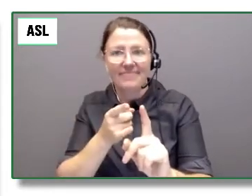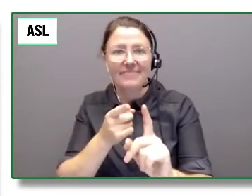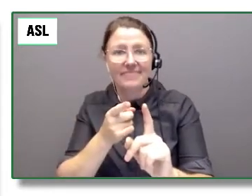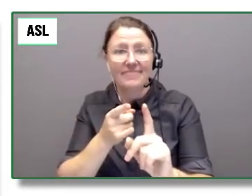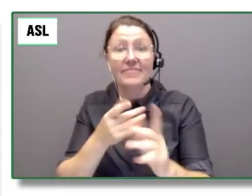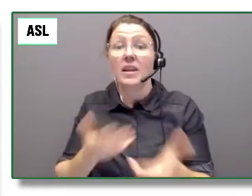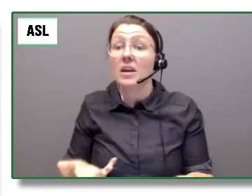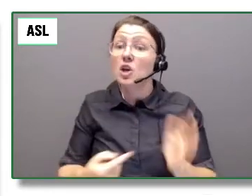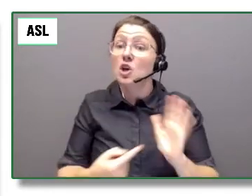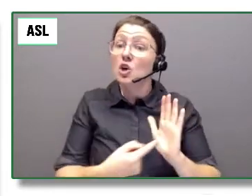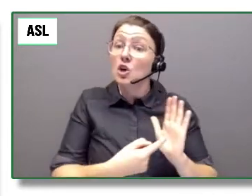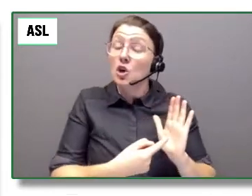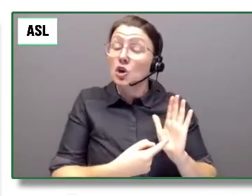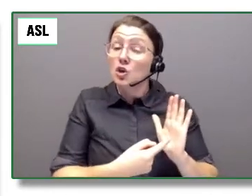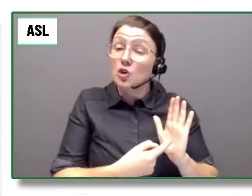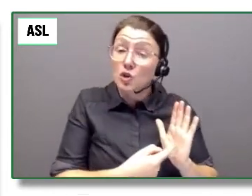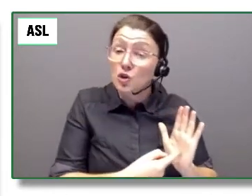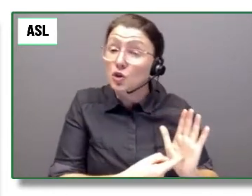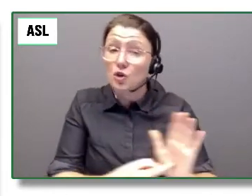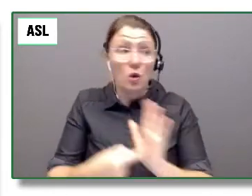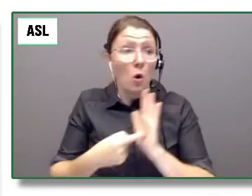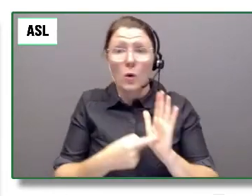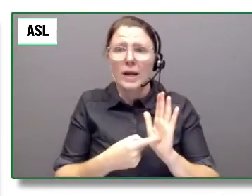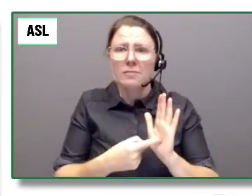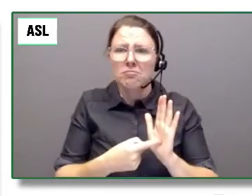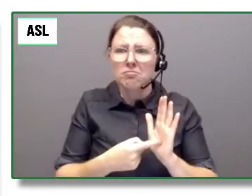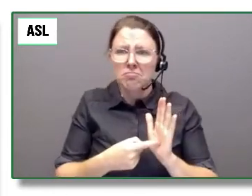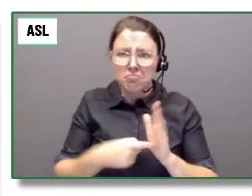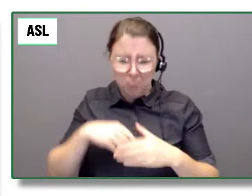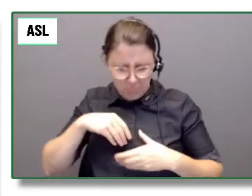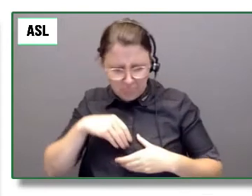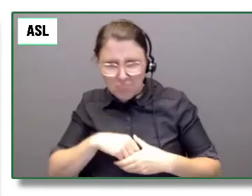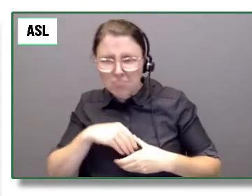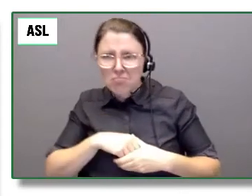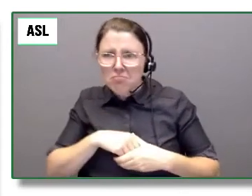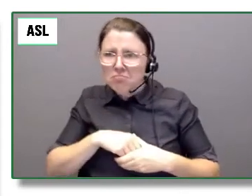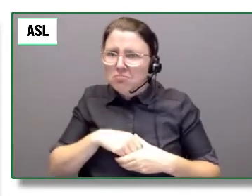about who you are, how you were born, what you need or you don't need whether you